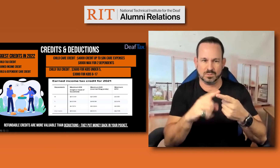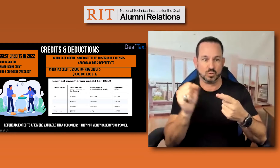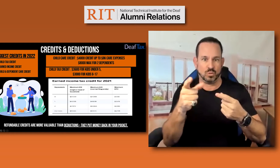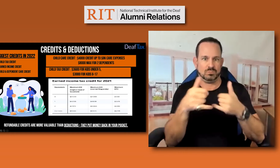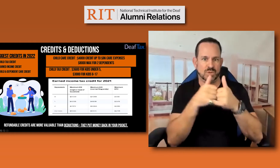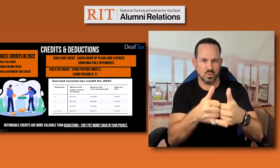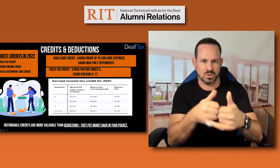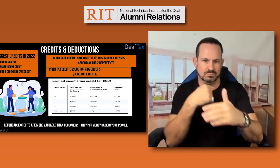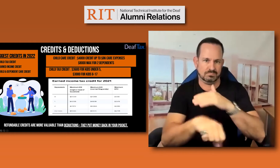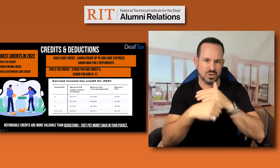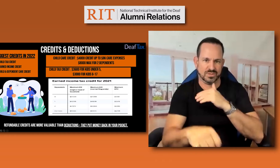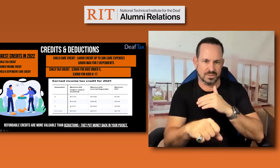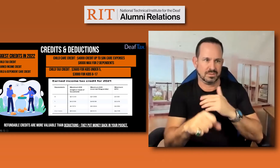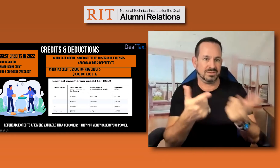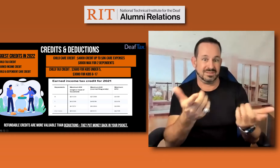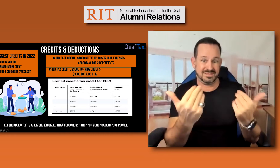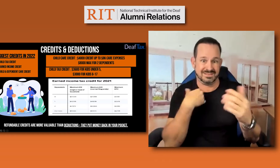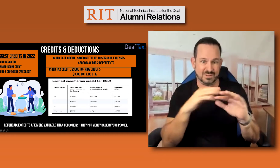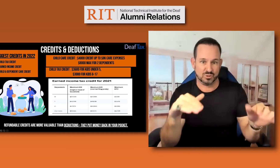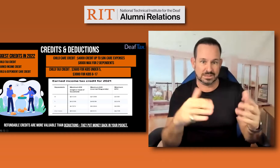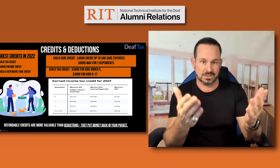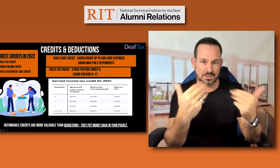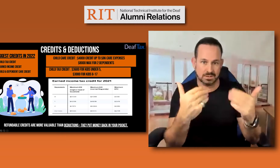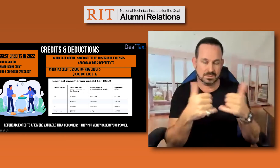and more people to be in the workforce.